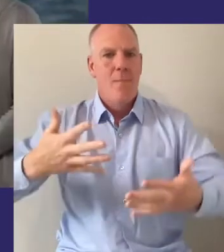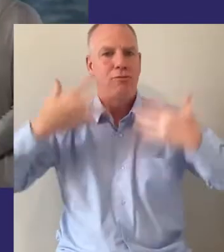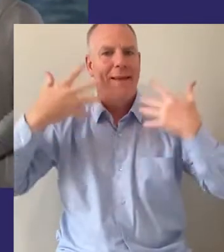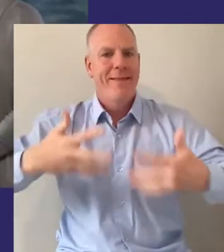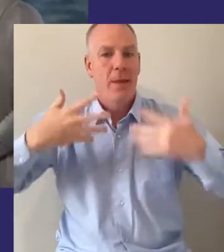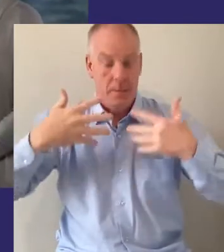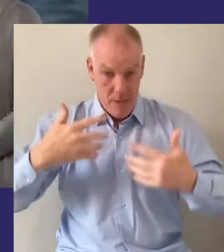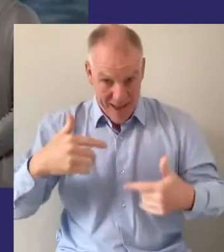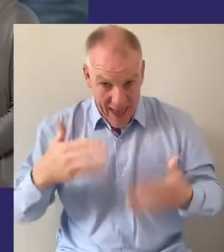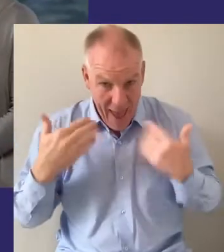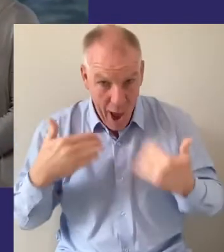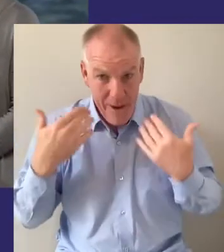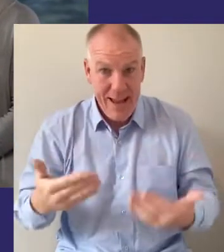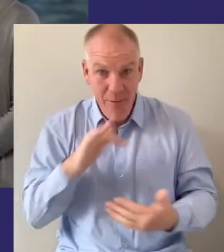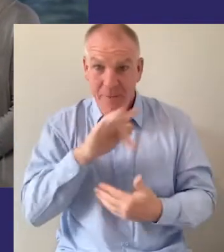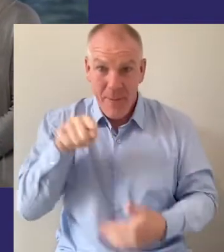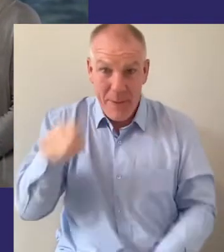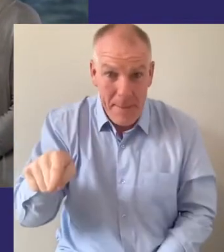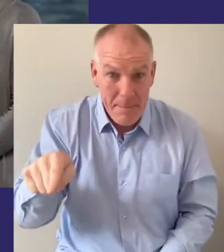So the air we're breathing right now could be from phytoplankton?